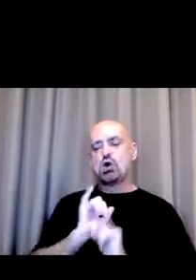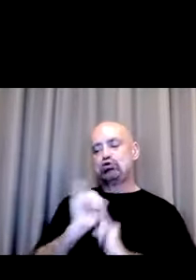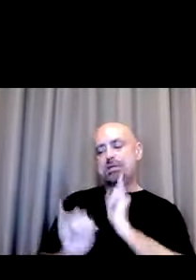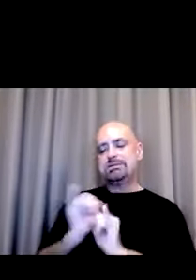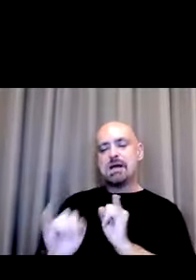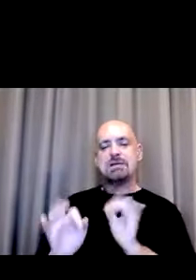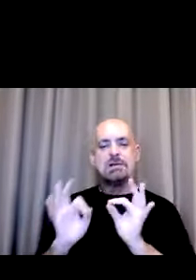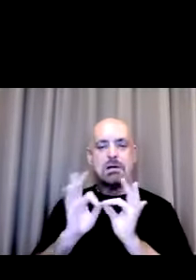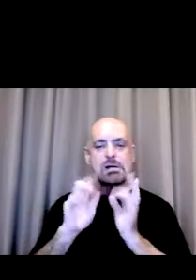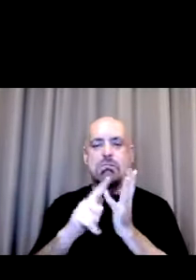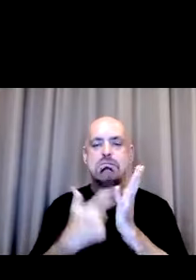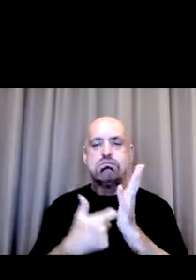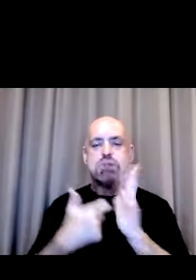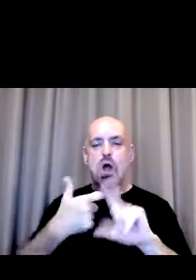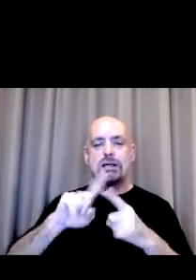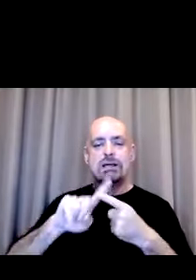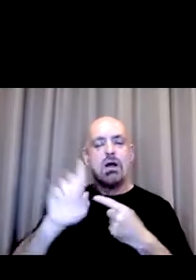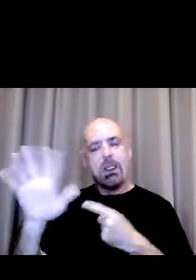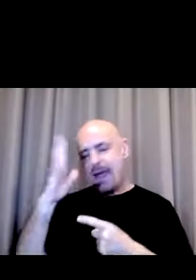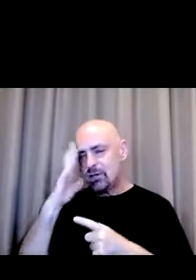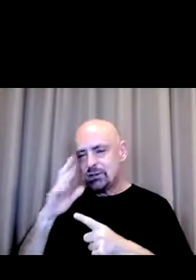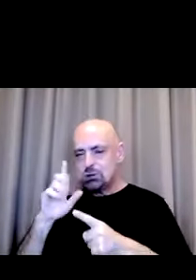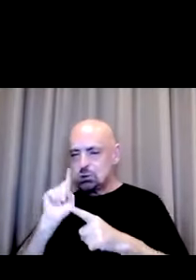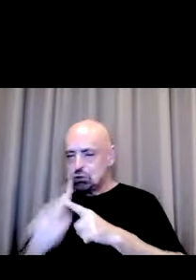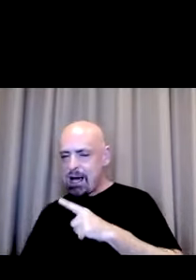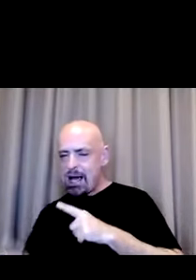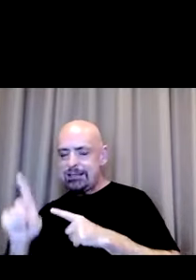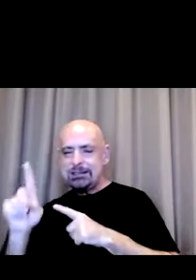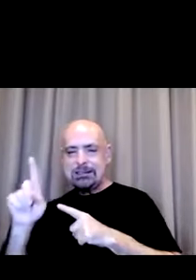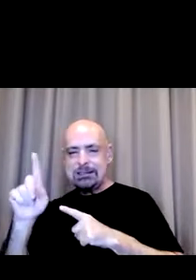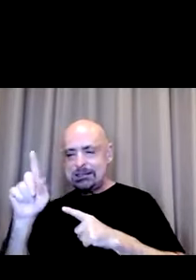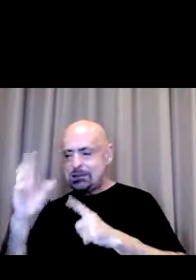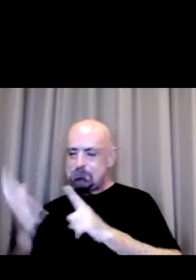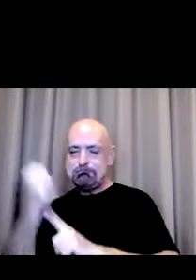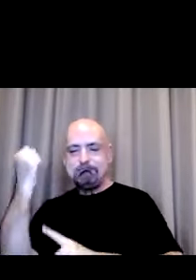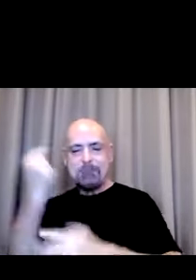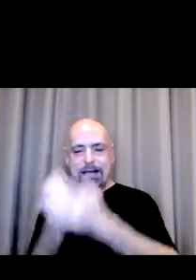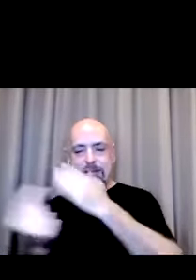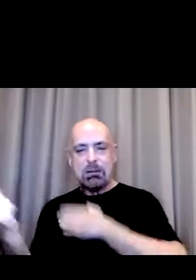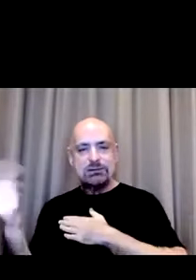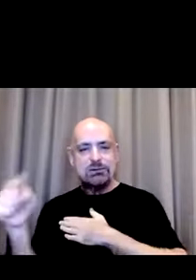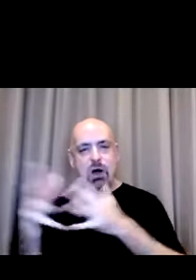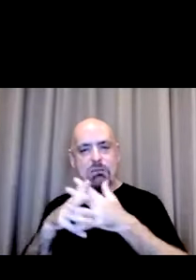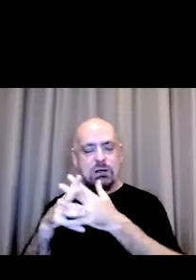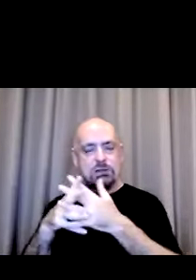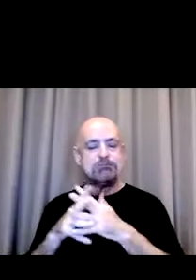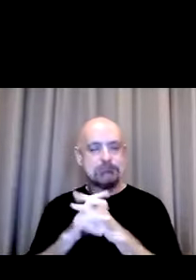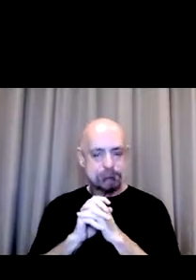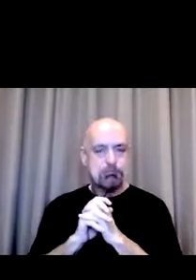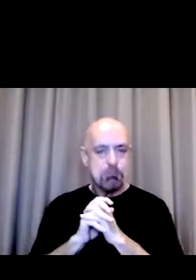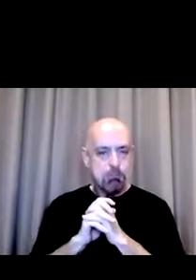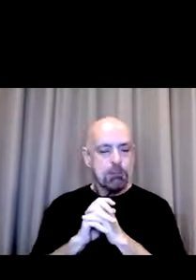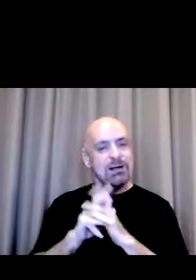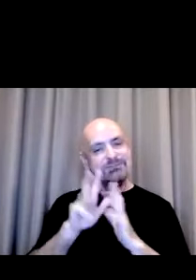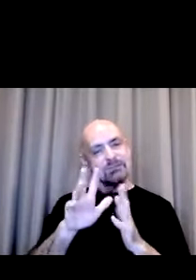wanted radical change. I don't think there was any bit of conservatism in her and some of the